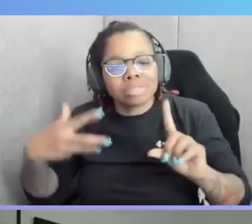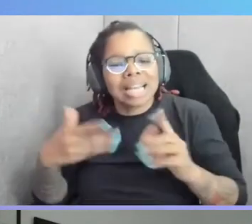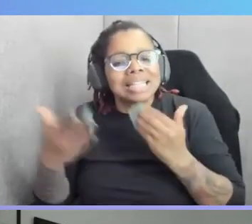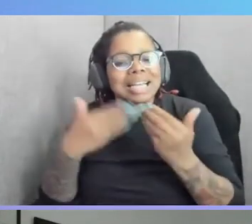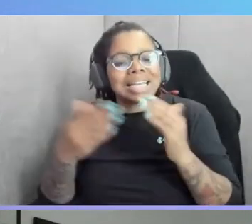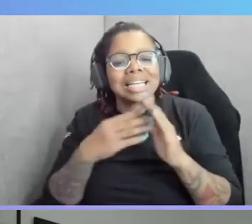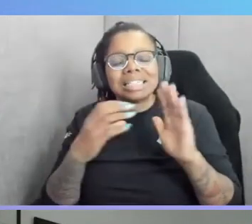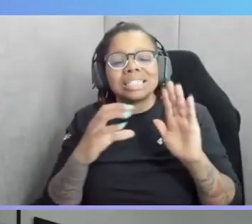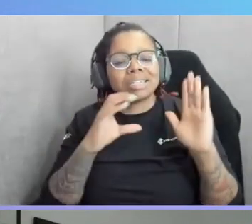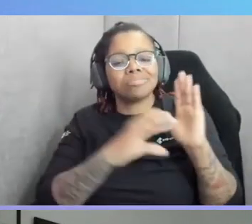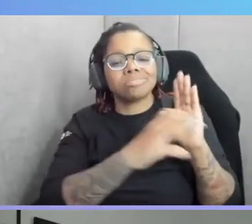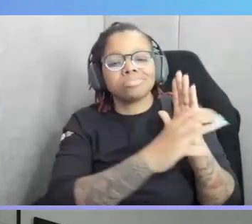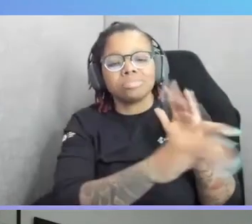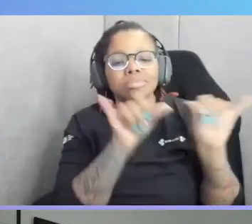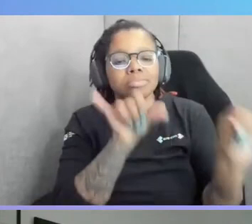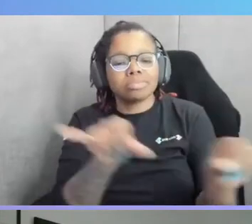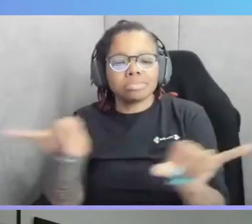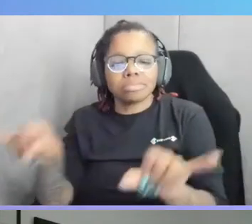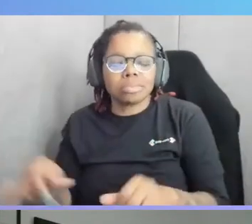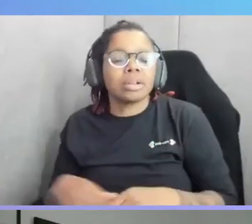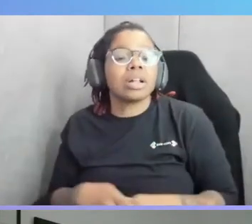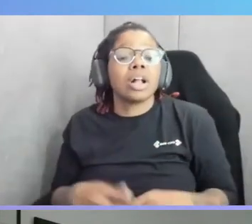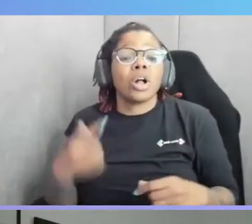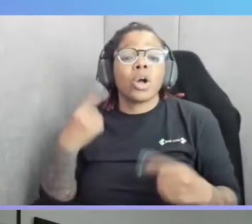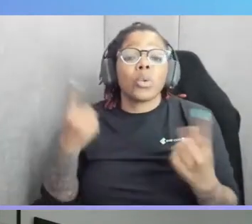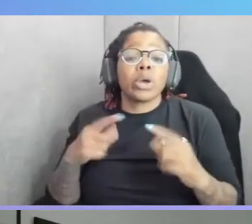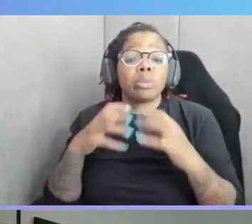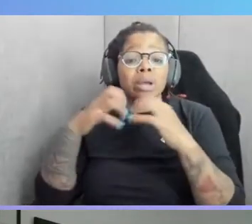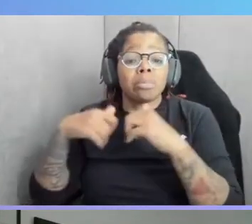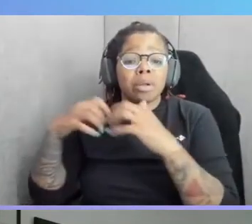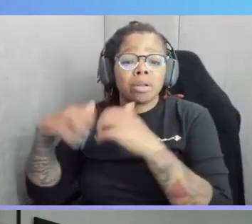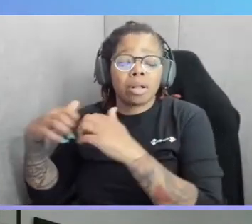When we did a breakdown of how people wanted to add alt access,